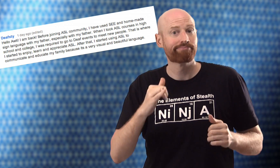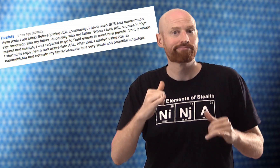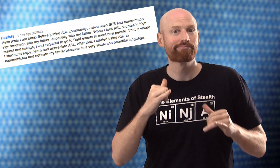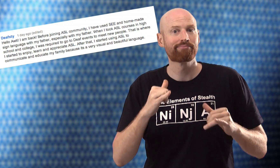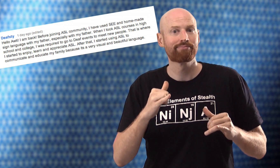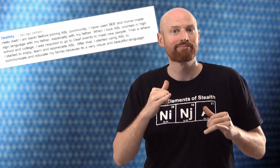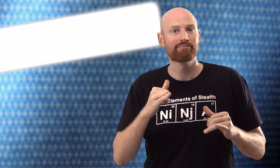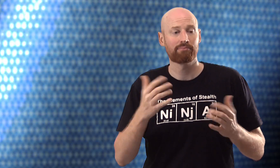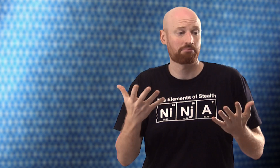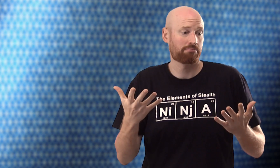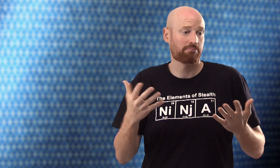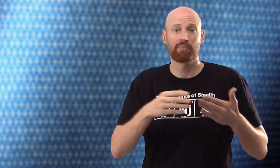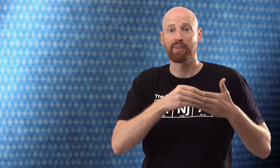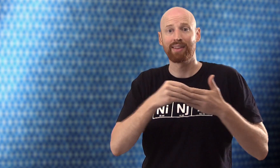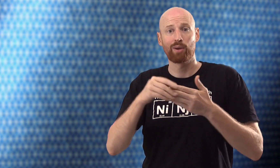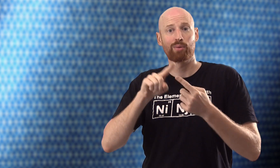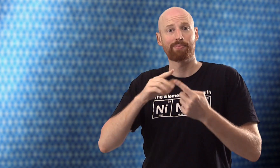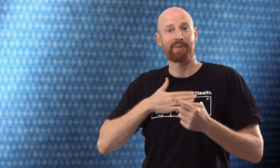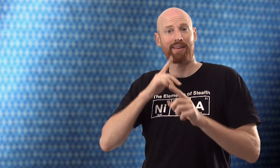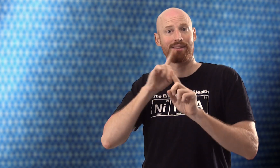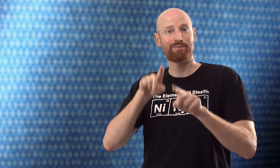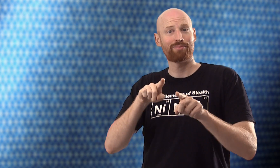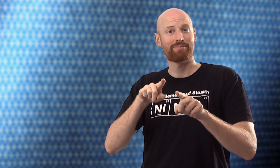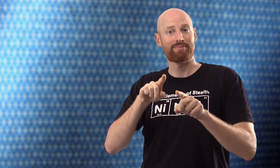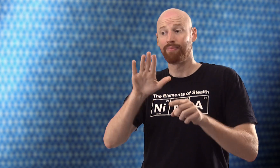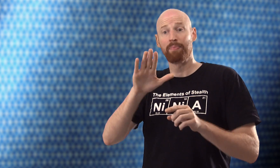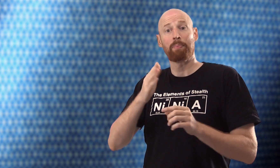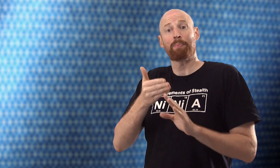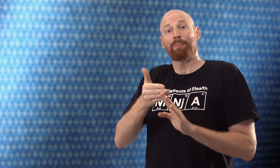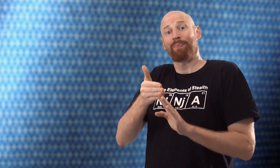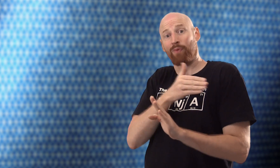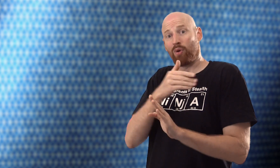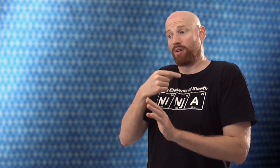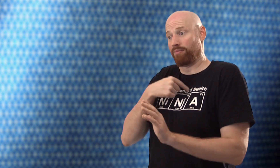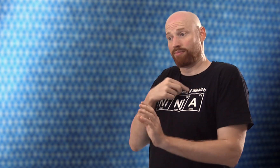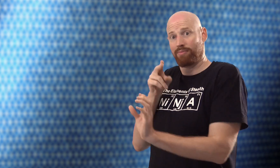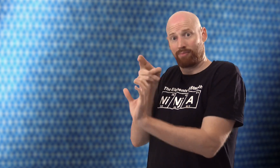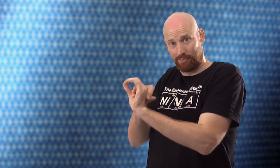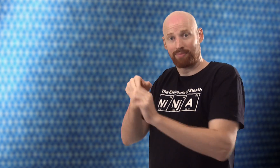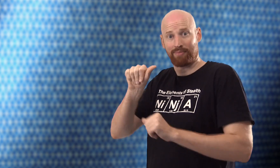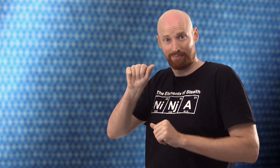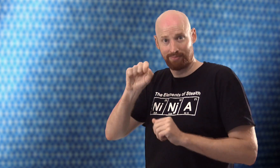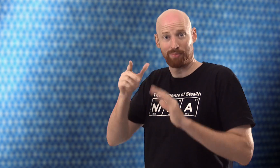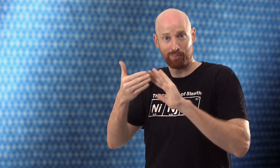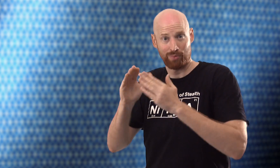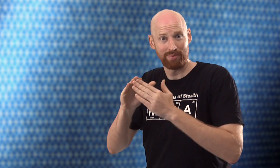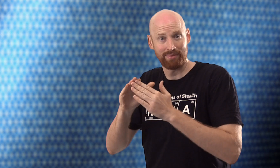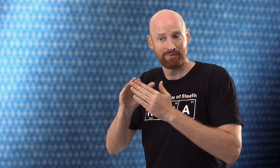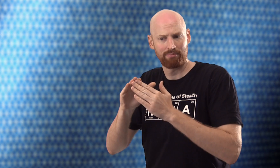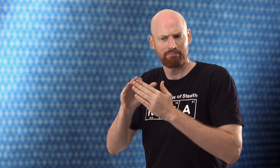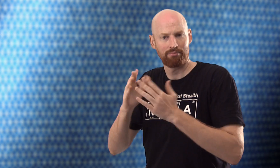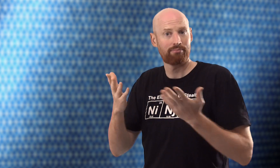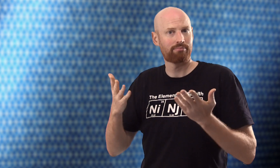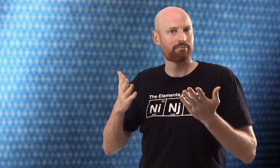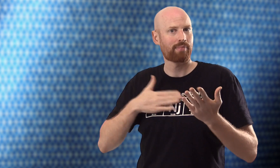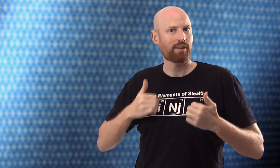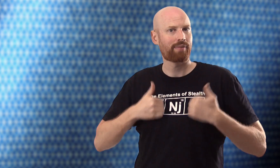in that situation myself and which leads to my answer. Before I had joined the ASL Community, what did my life